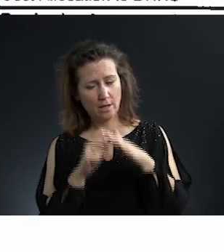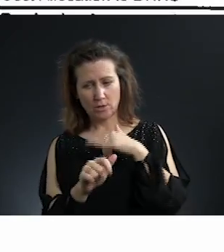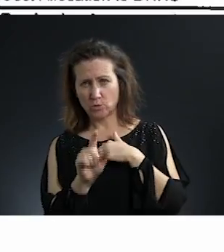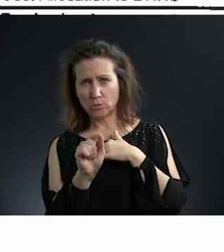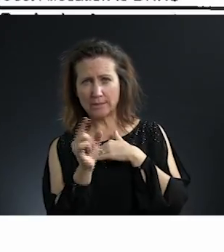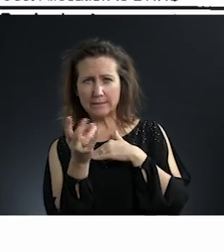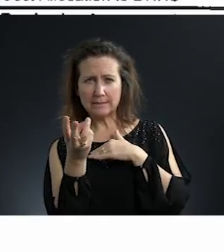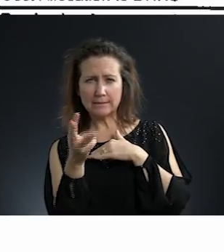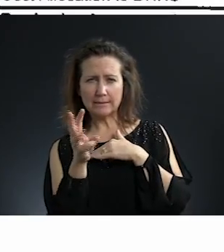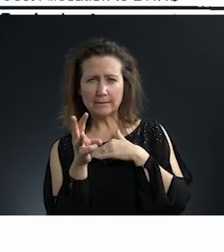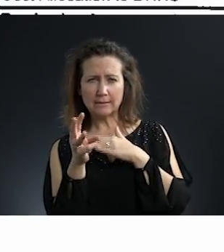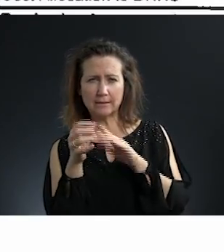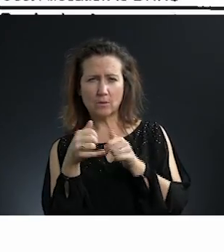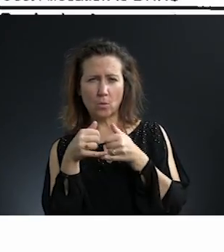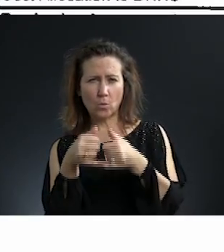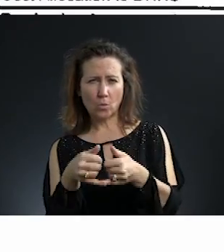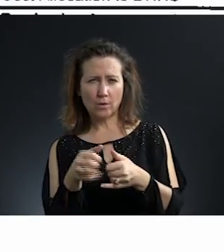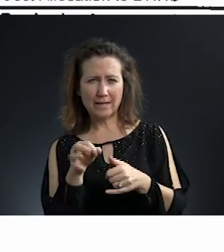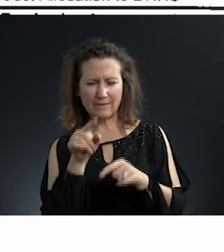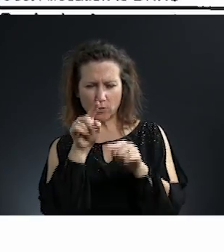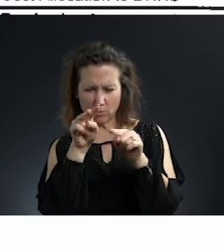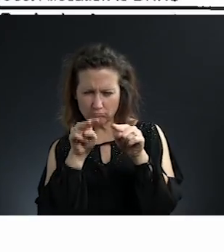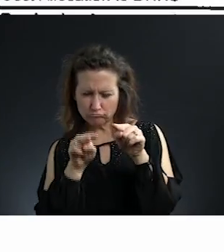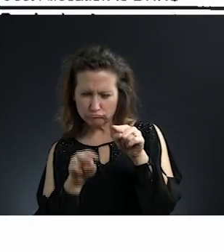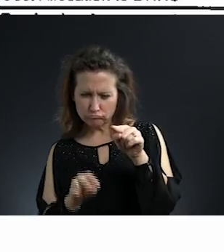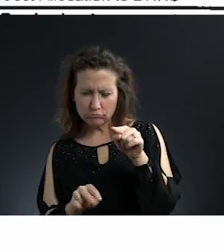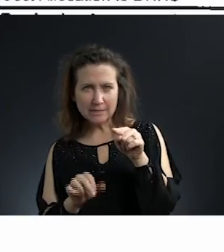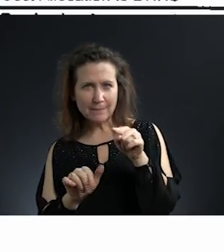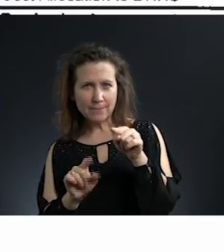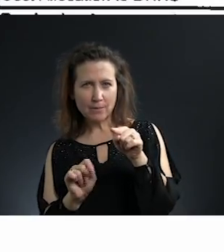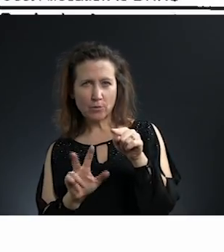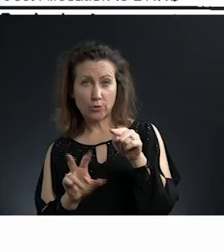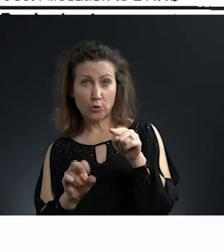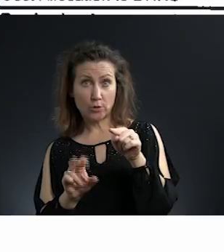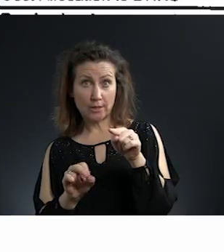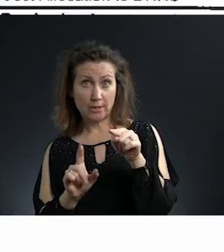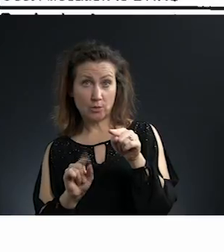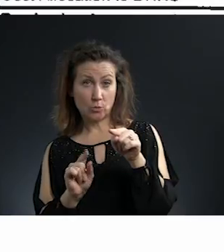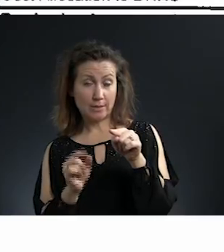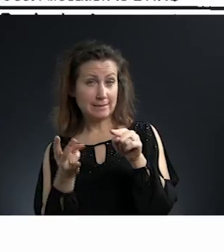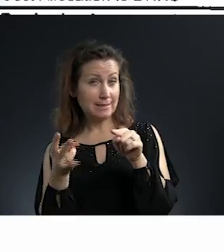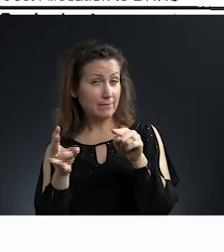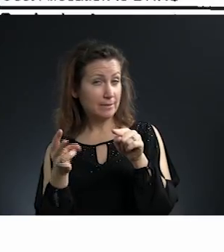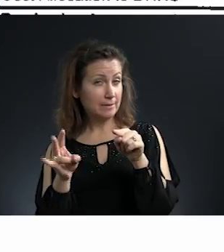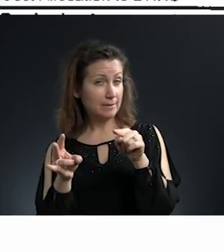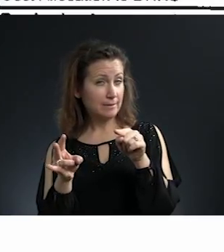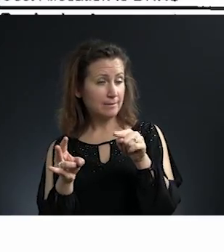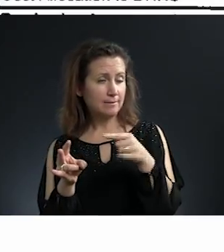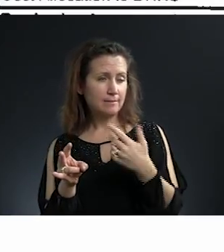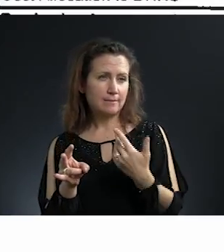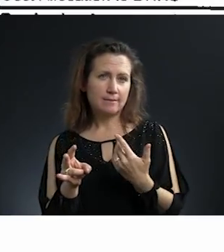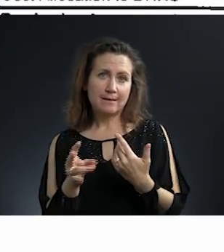2016 Award if you get down to september 30th of 2017 and we have not